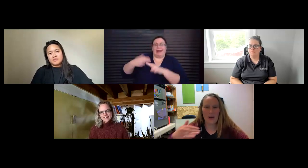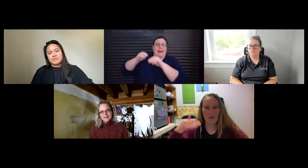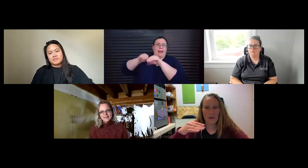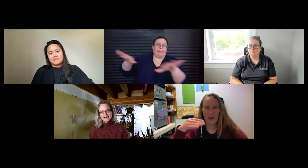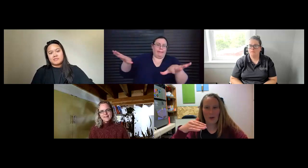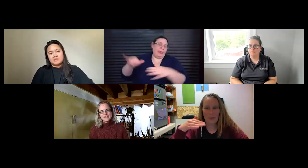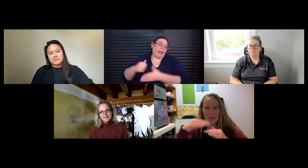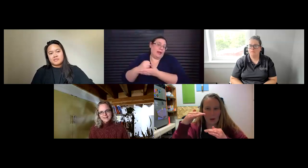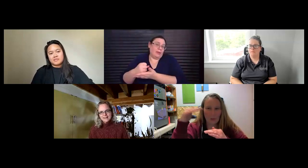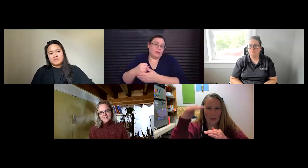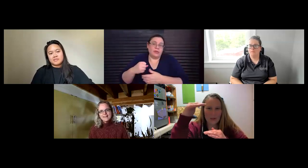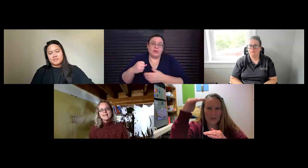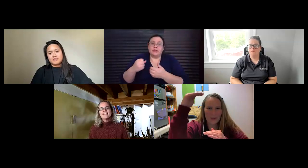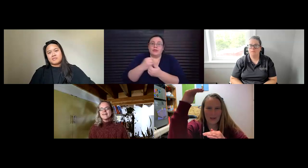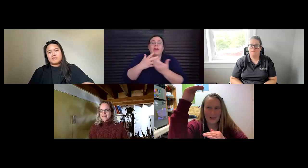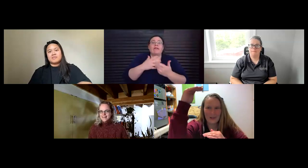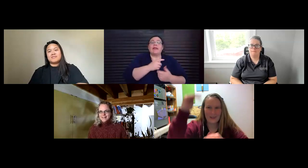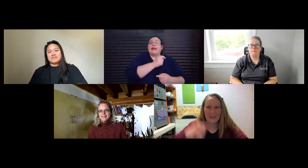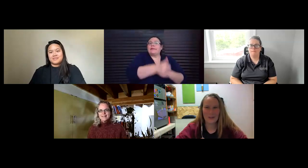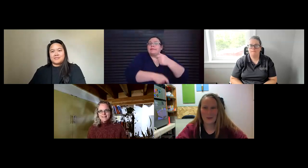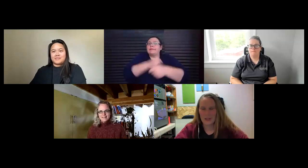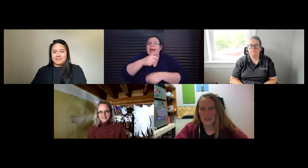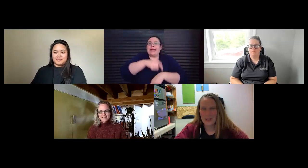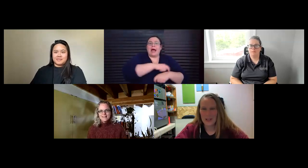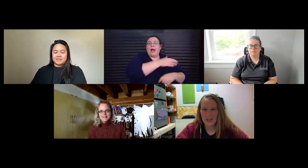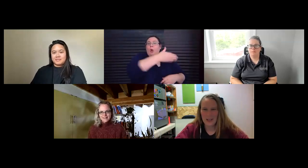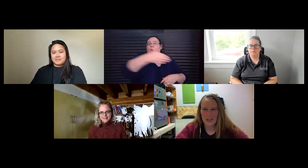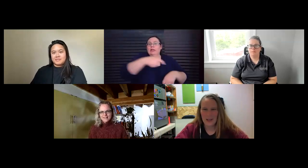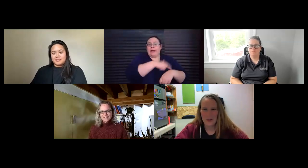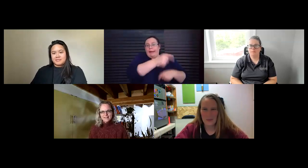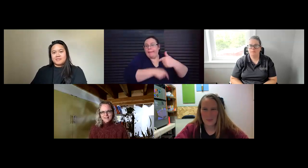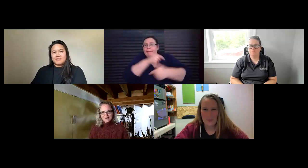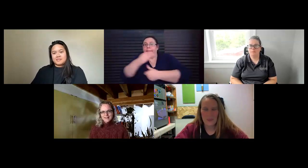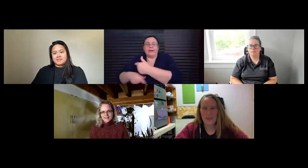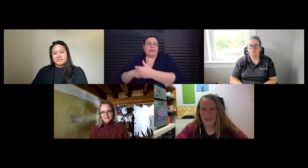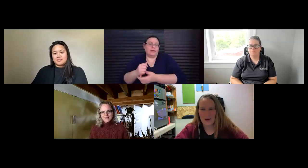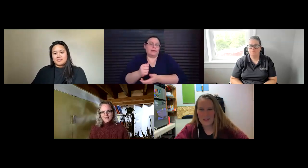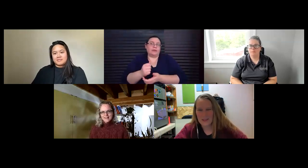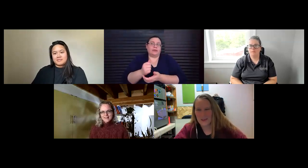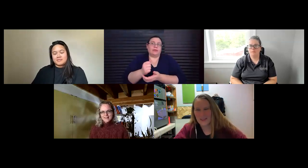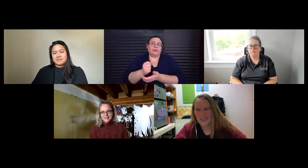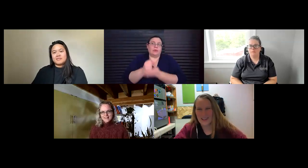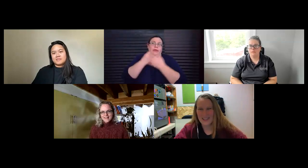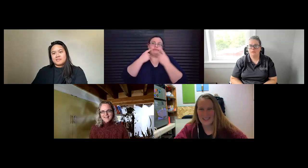So everything helped in increments to, you know, reach there. So yeah.